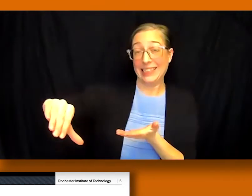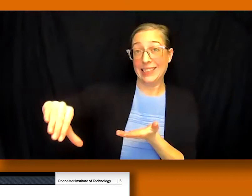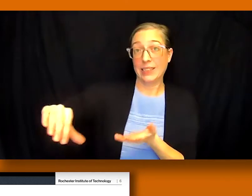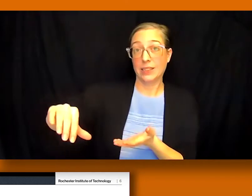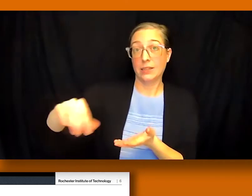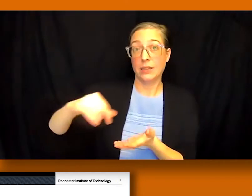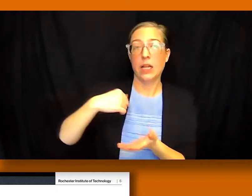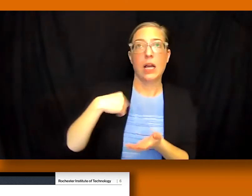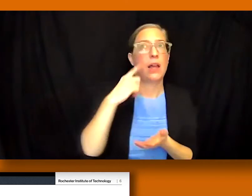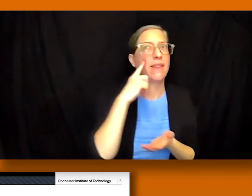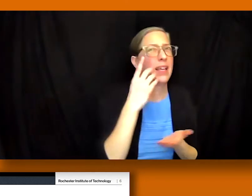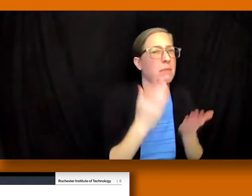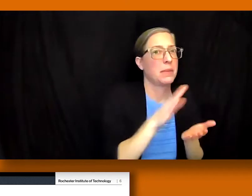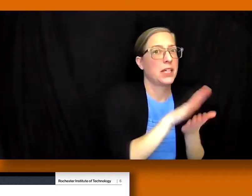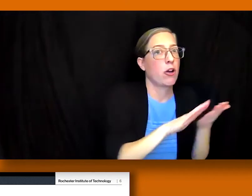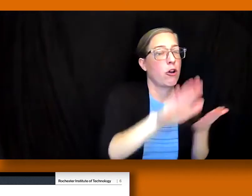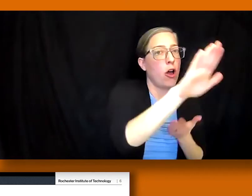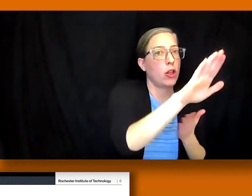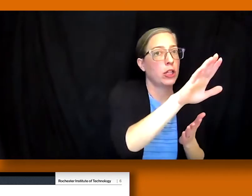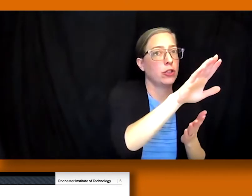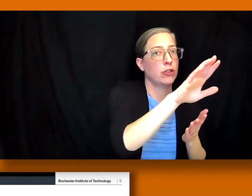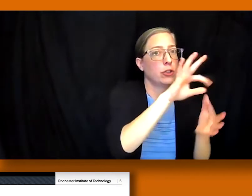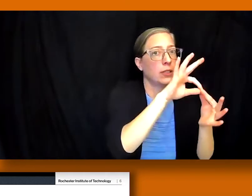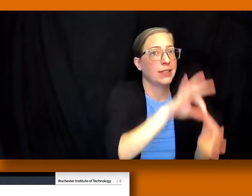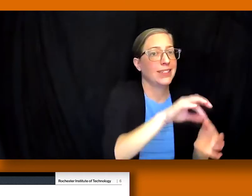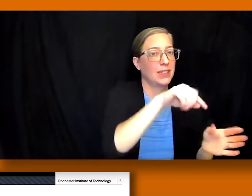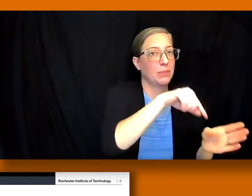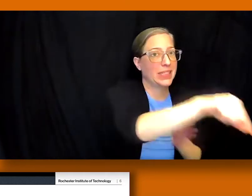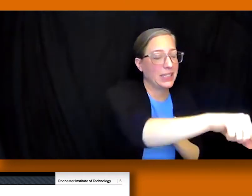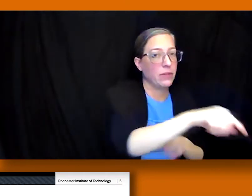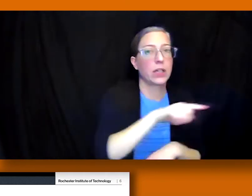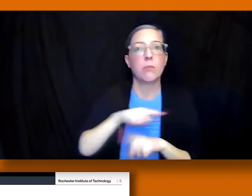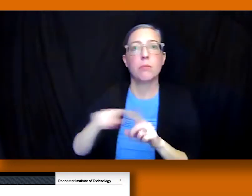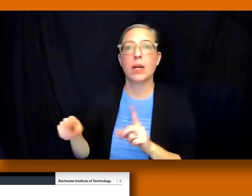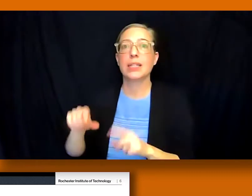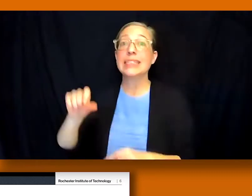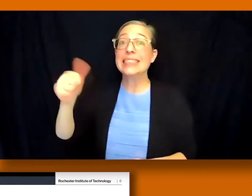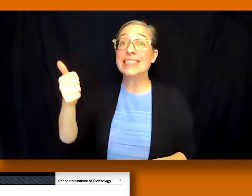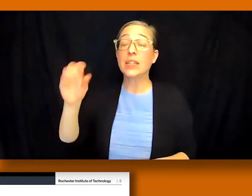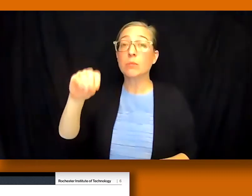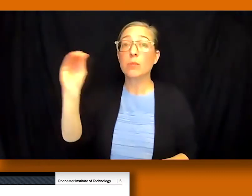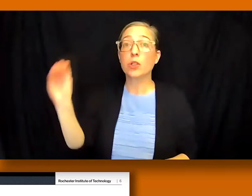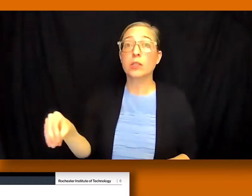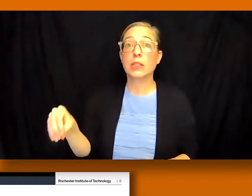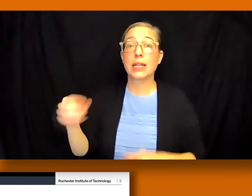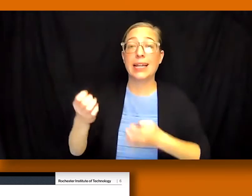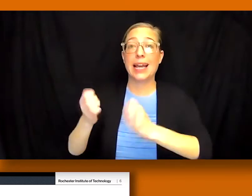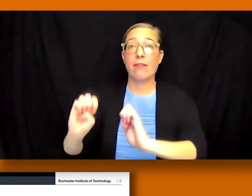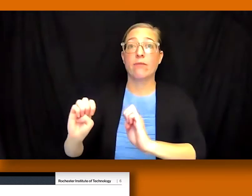it's 10% effort per course. Um, and you'll definitely need the appropriate approvals